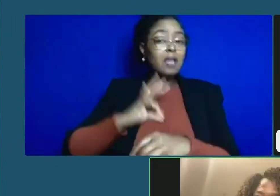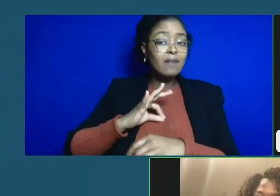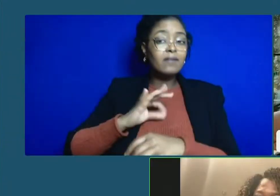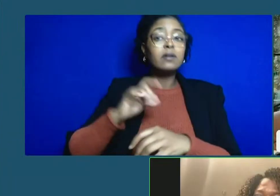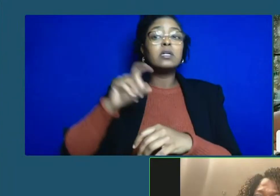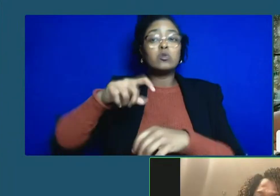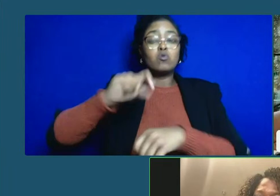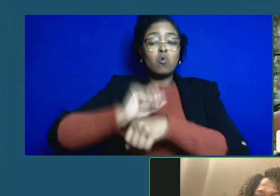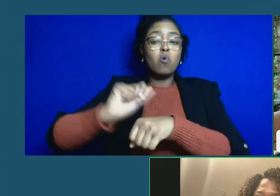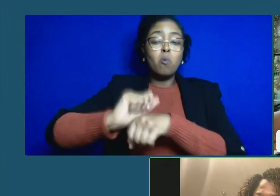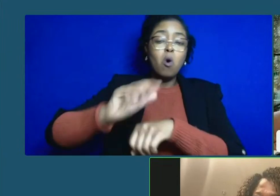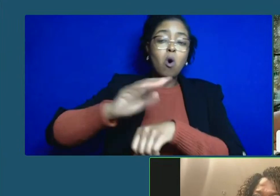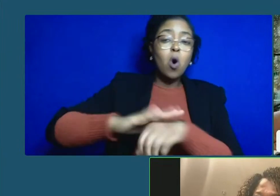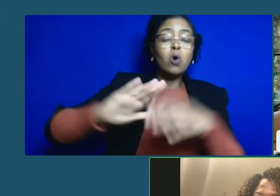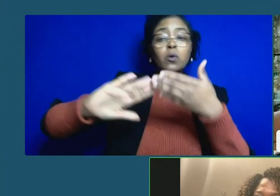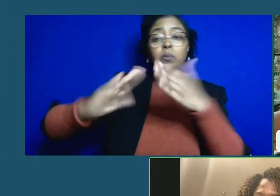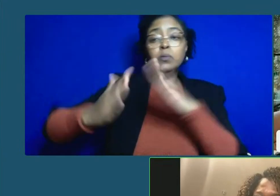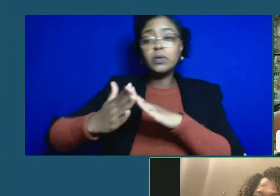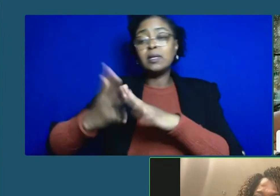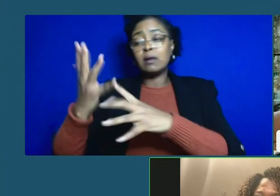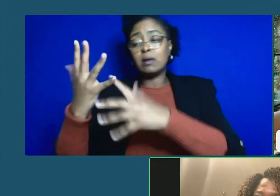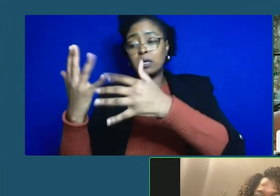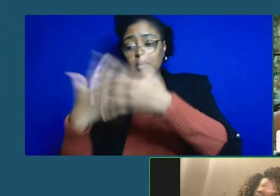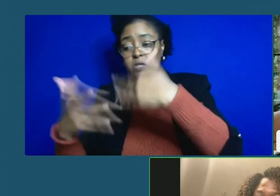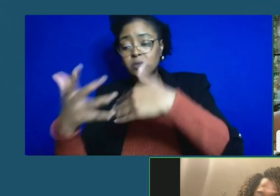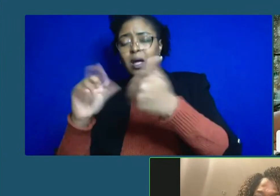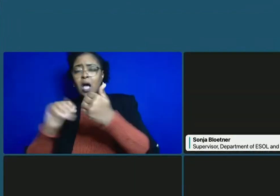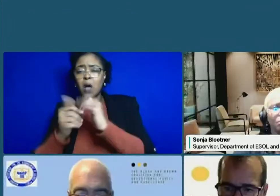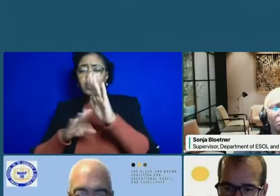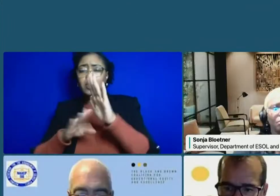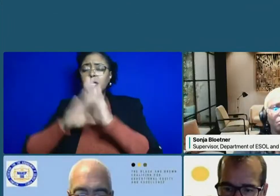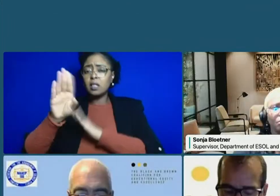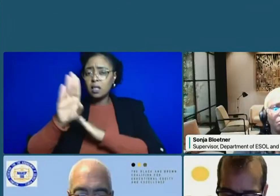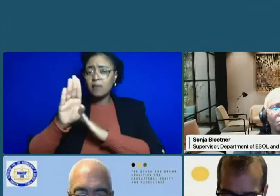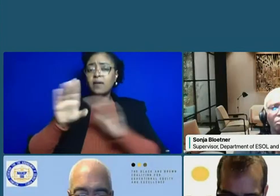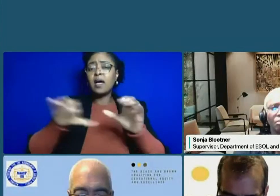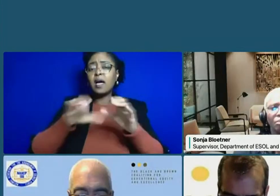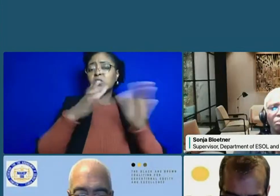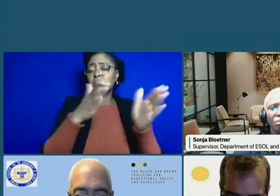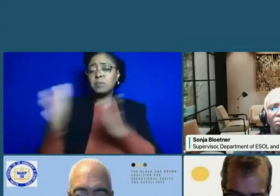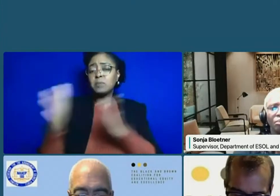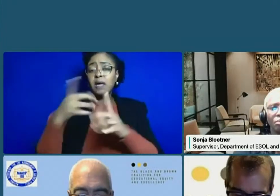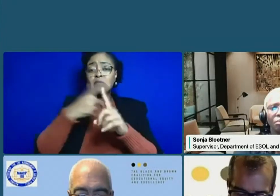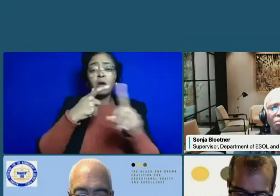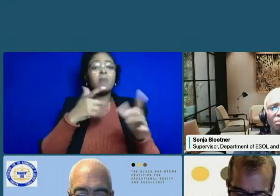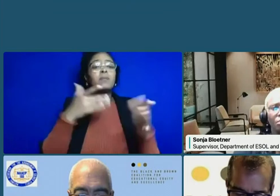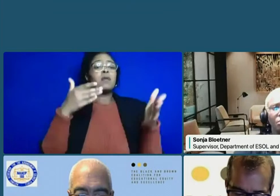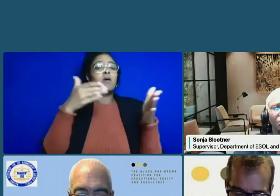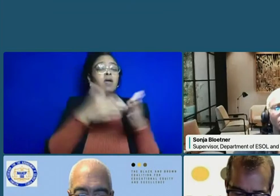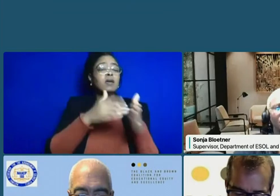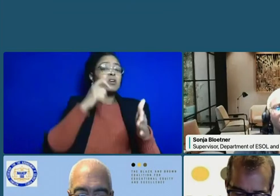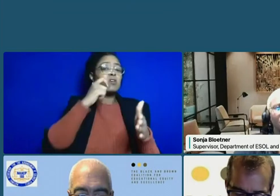have charged the staff with working through on community engagement and how we develop